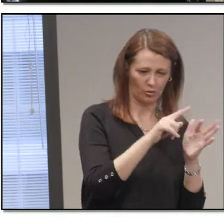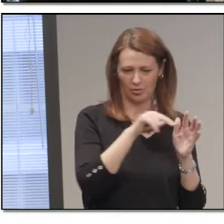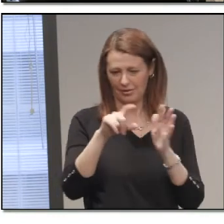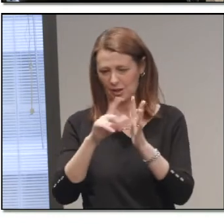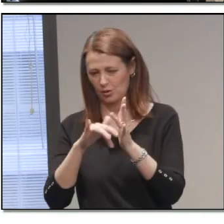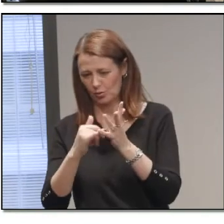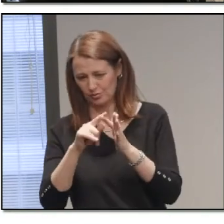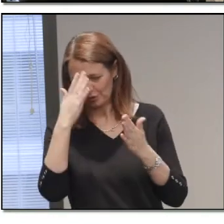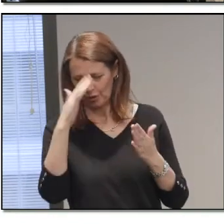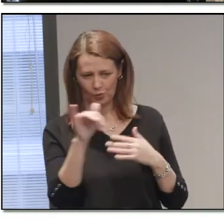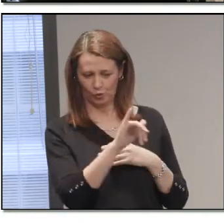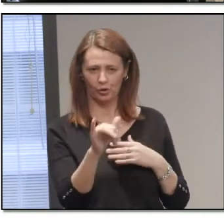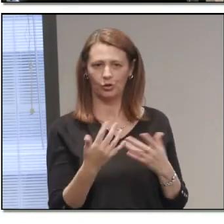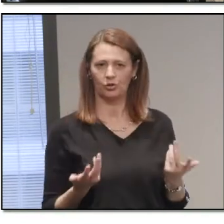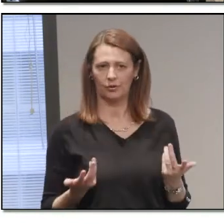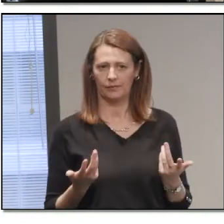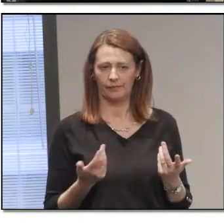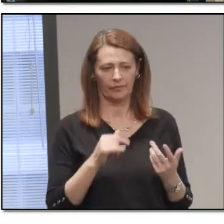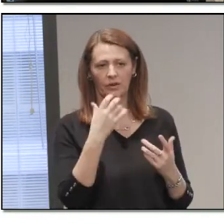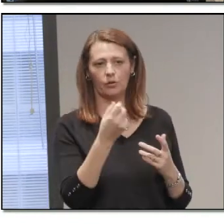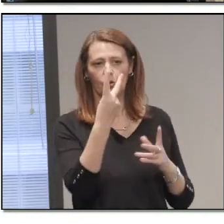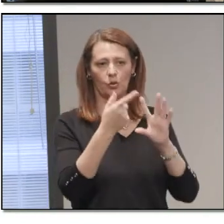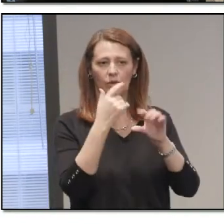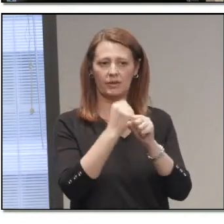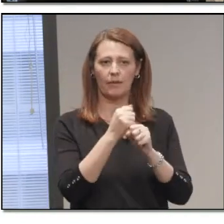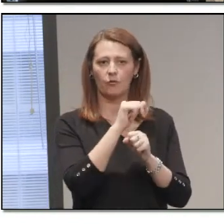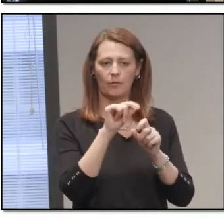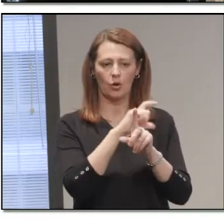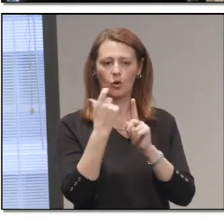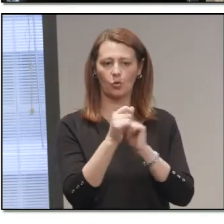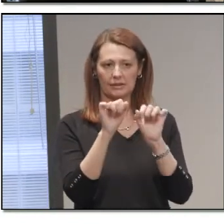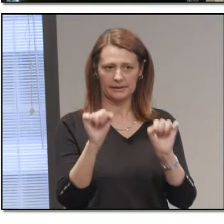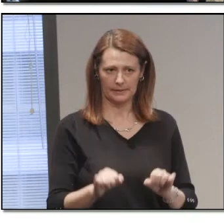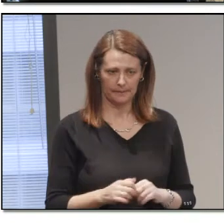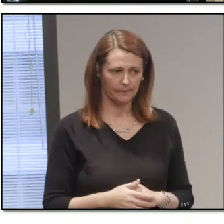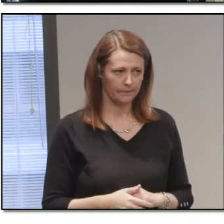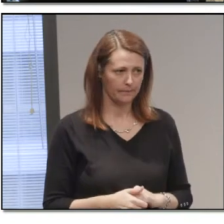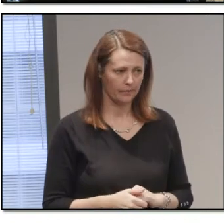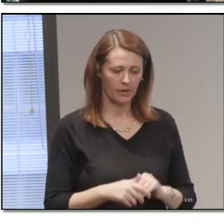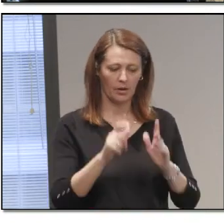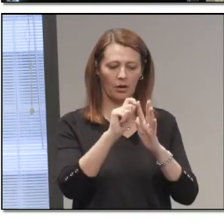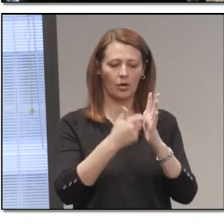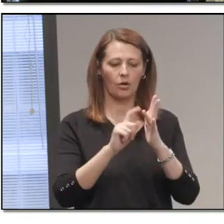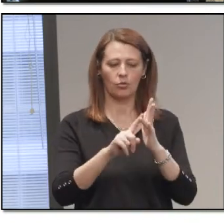curve, and here are two examples from cell culture systems where prolactin secretion from these cell